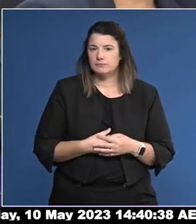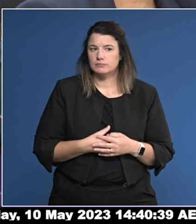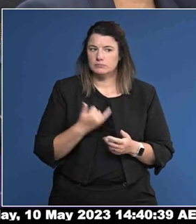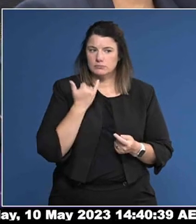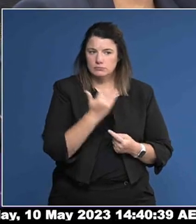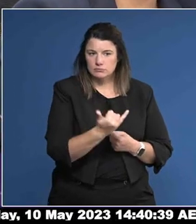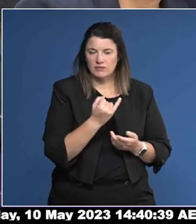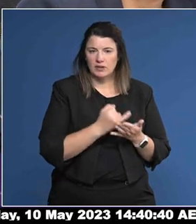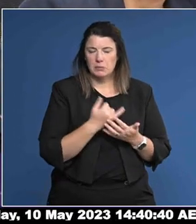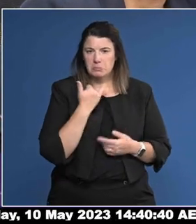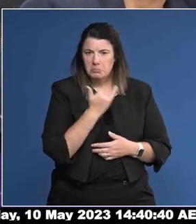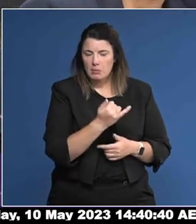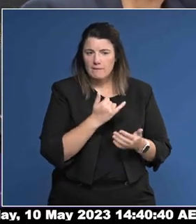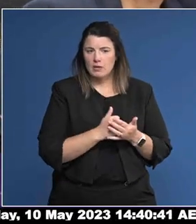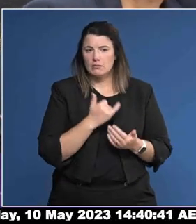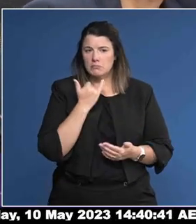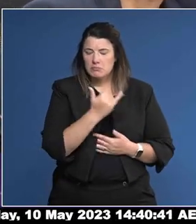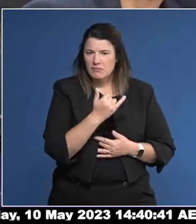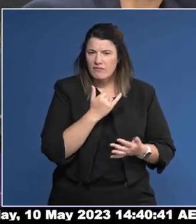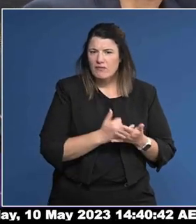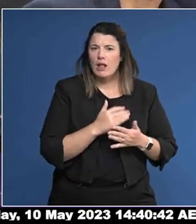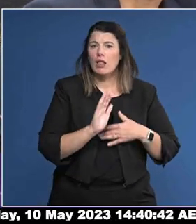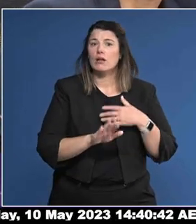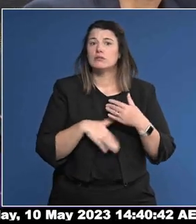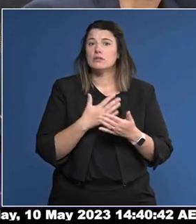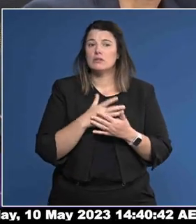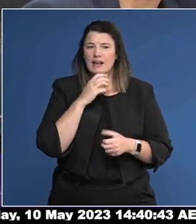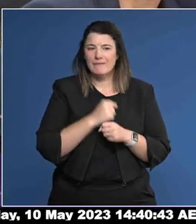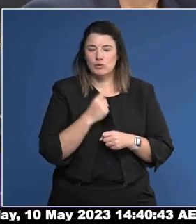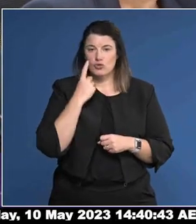contact before the department might do something different than just try to contact